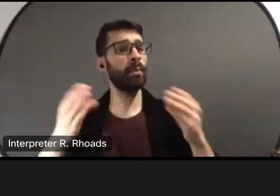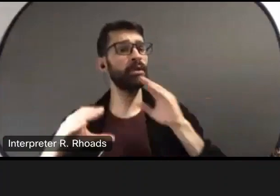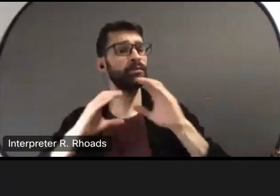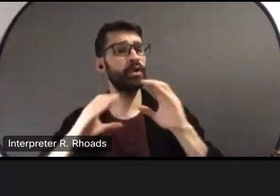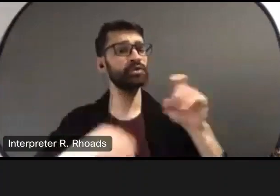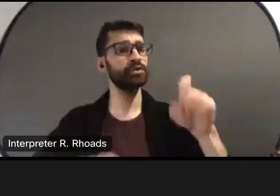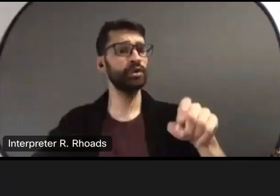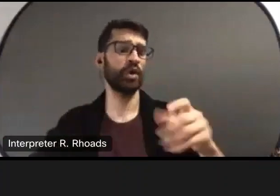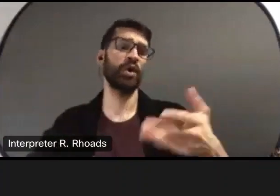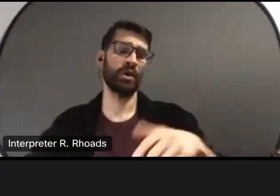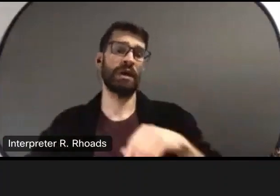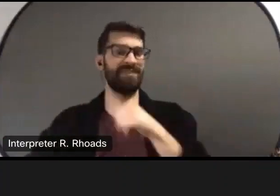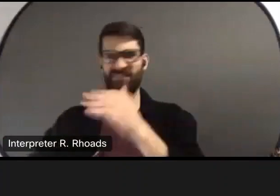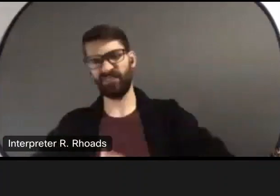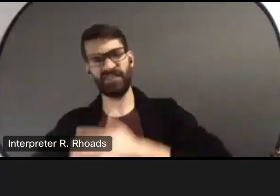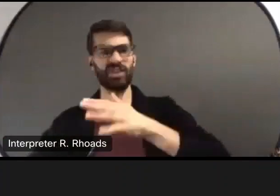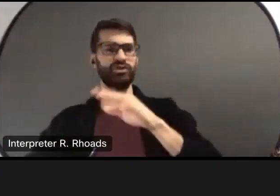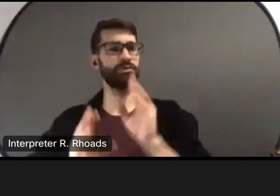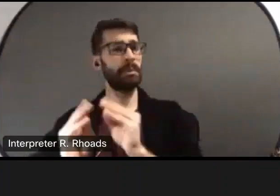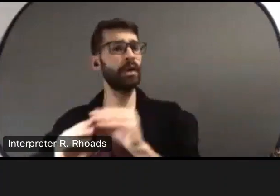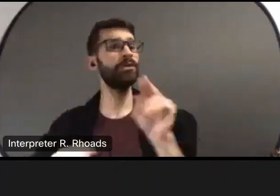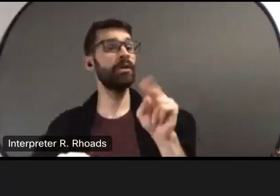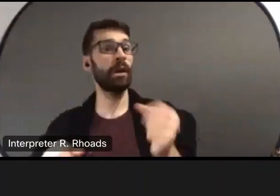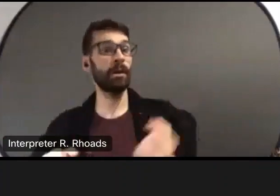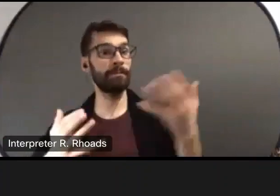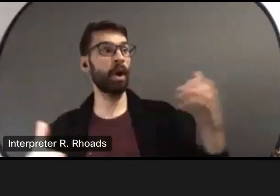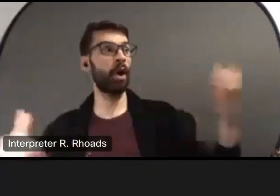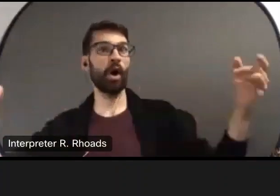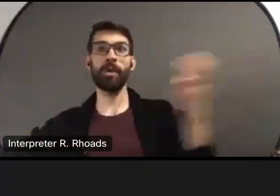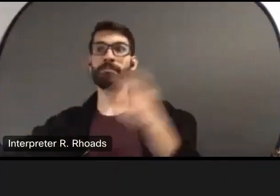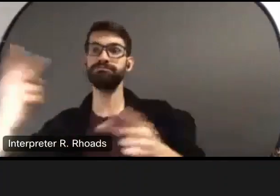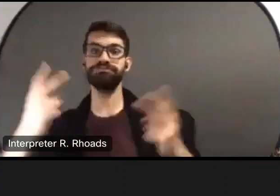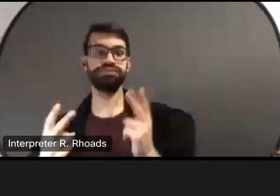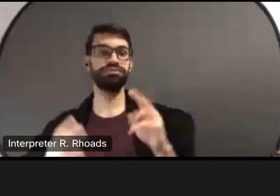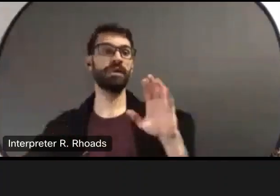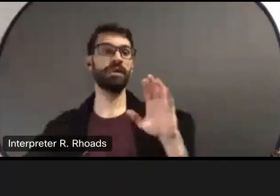You're not going to have multiple Commissioners there where you have a quorum. You're not going